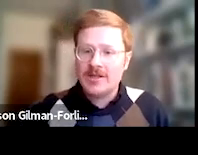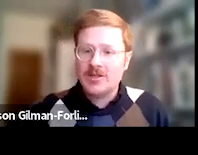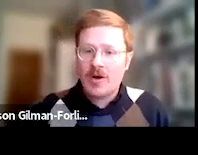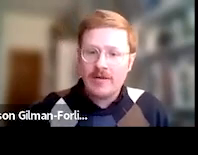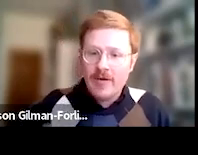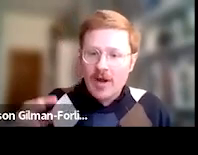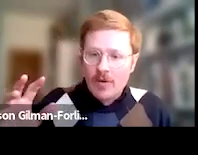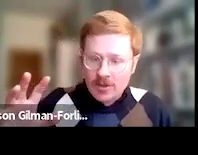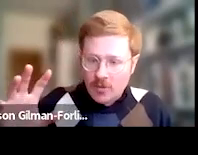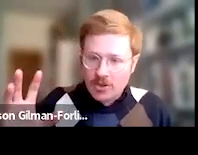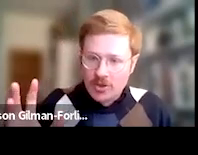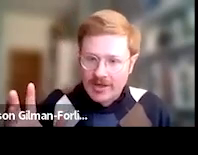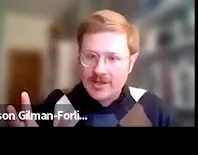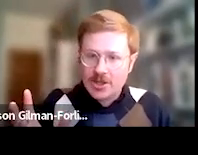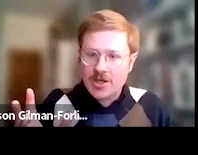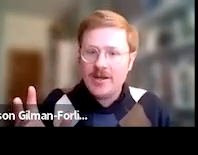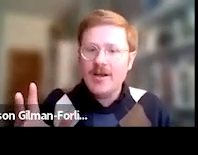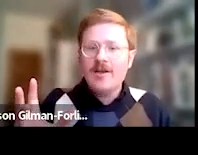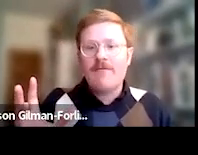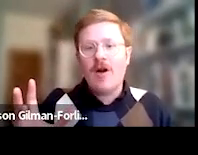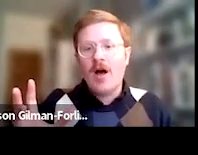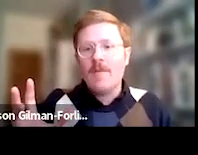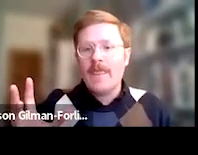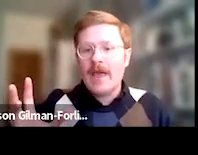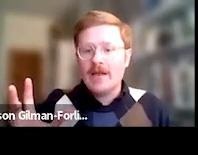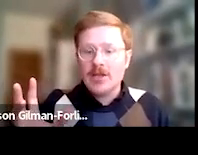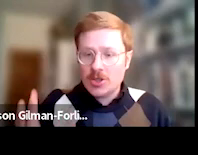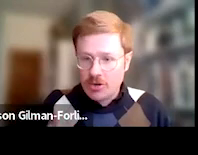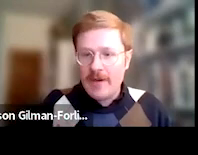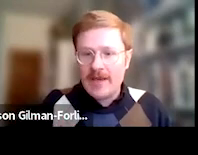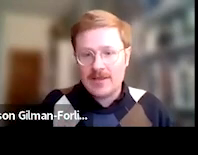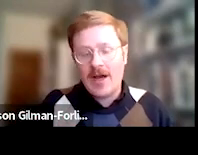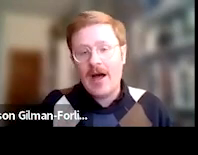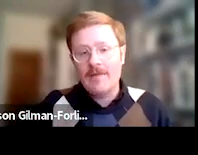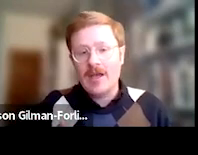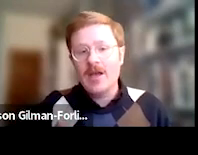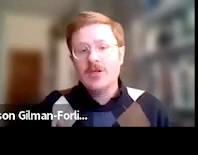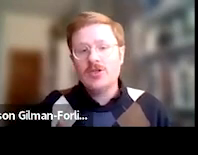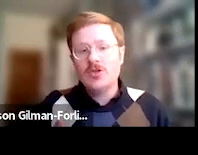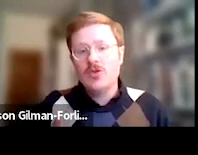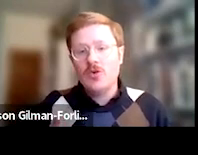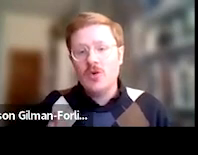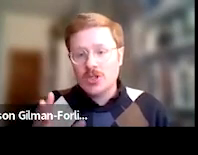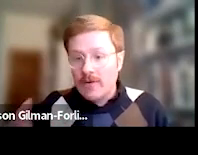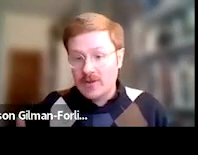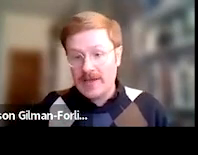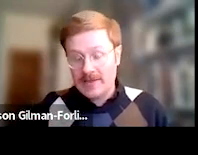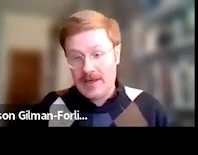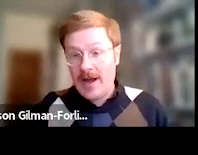as part of Baltimore's transition from an industrial-based economy to a service-based